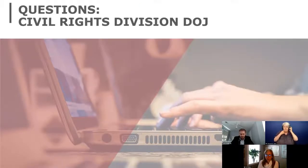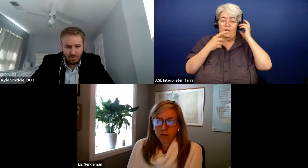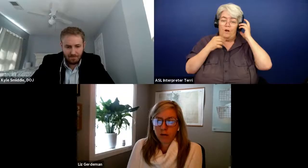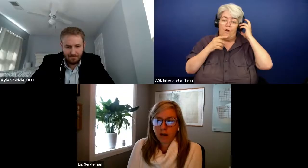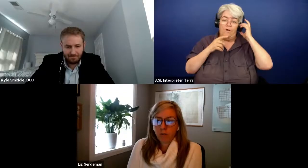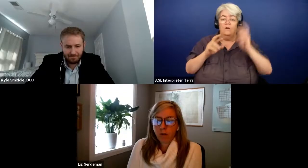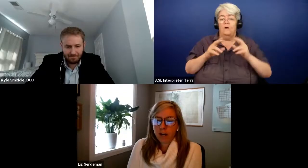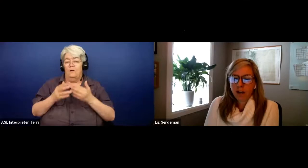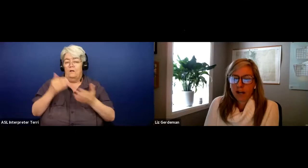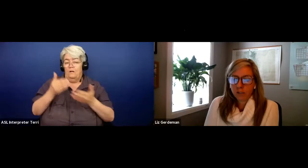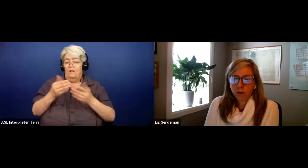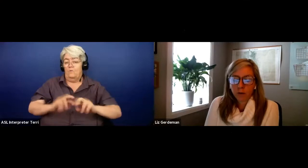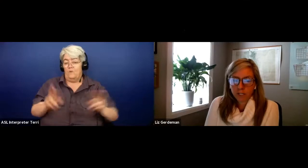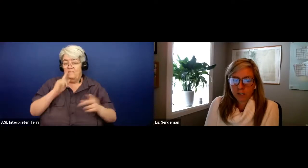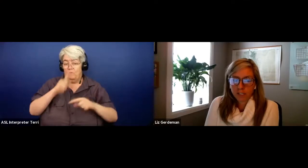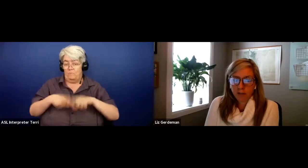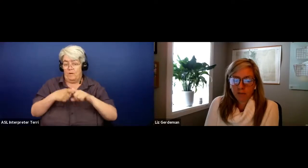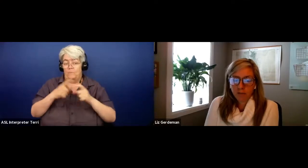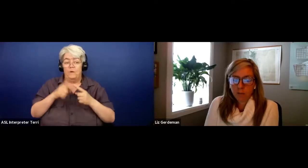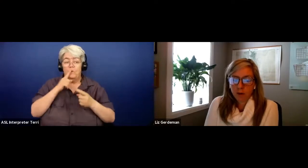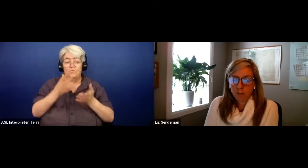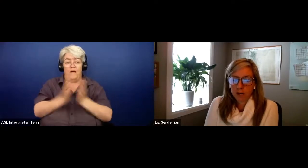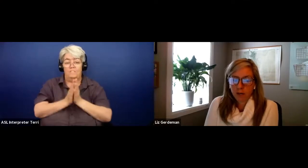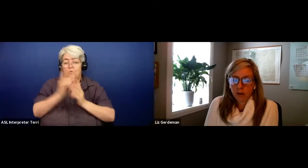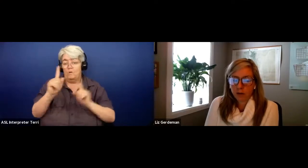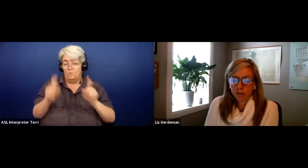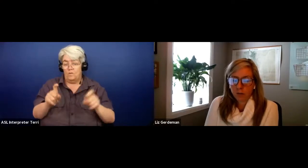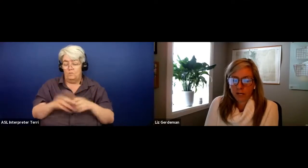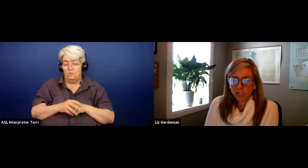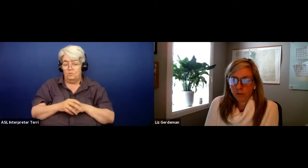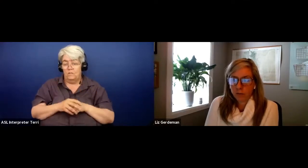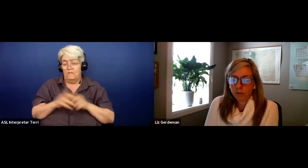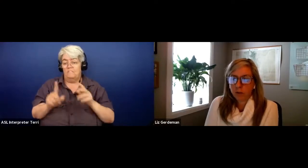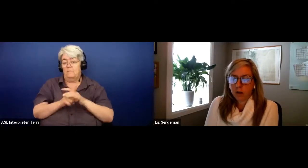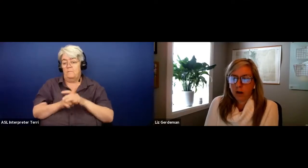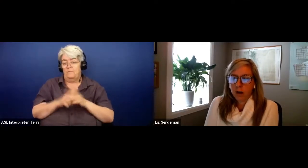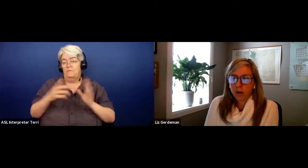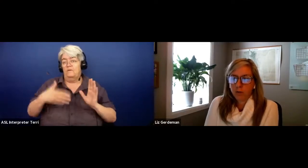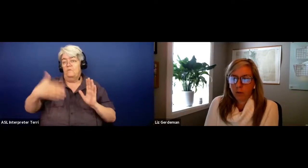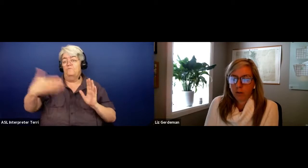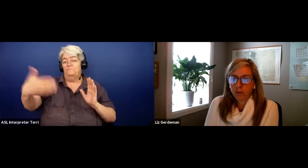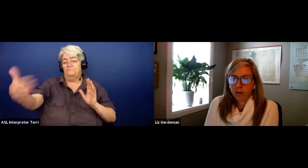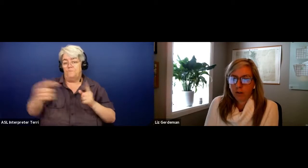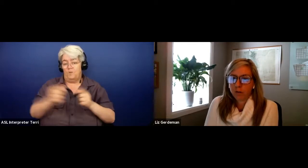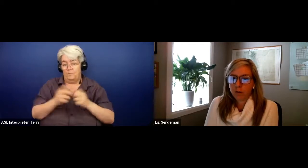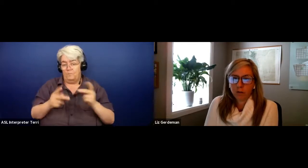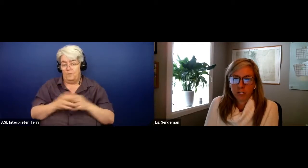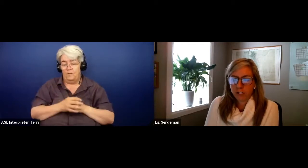now. I want to ask one question that has come up in a number of different ways for people that I wonder if you or Regi